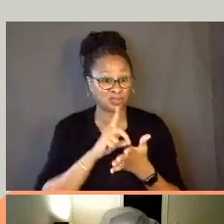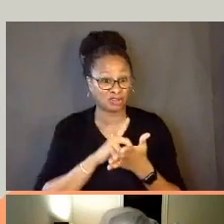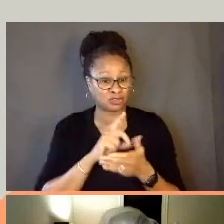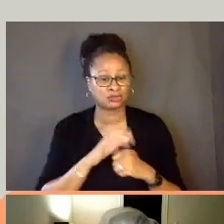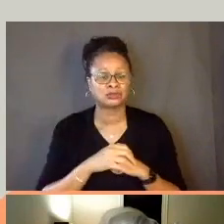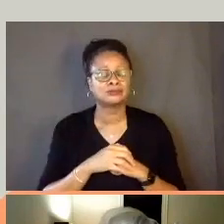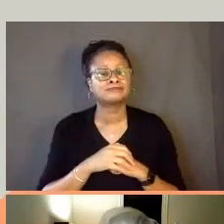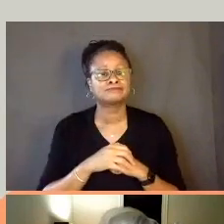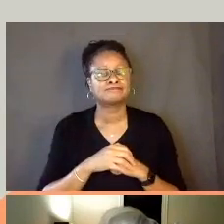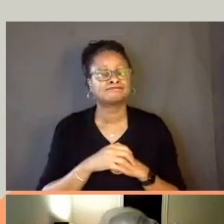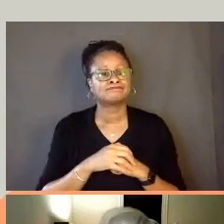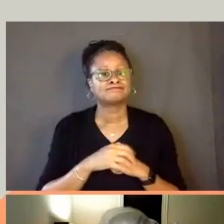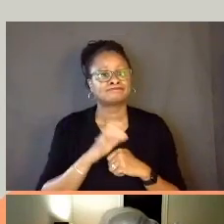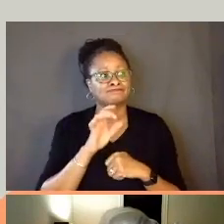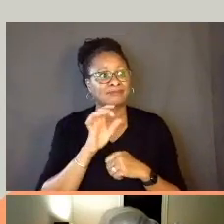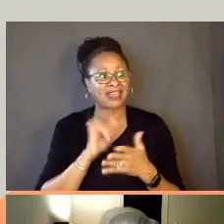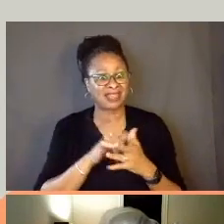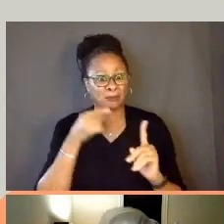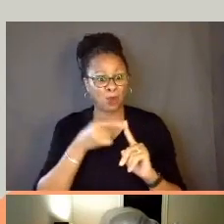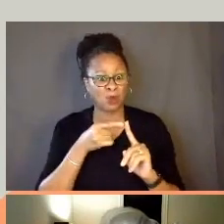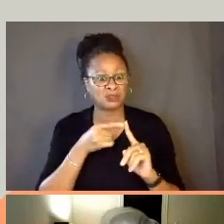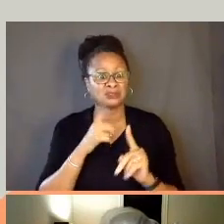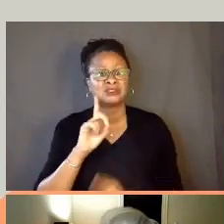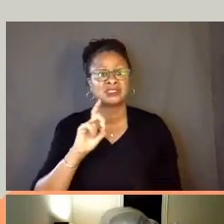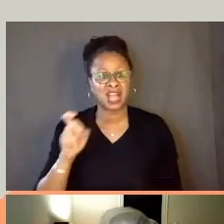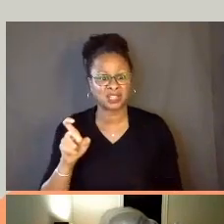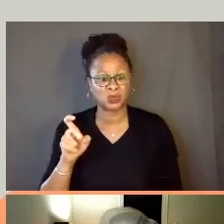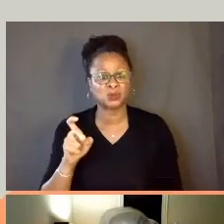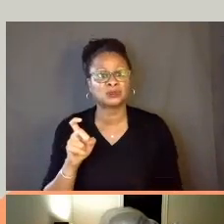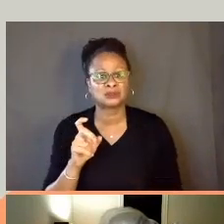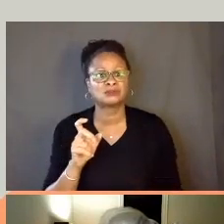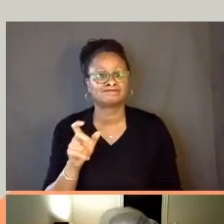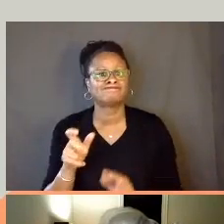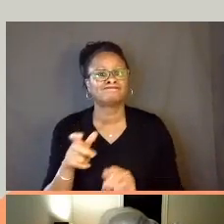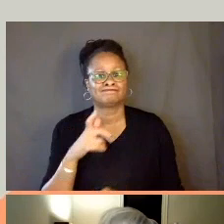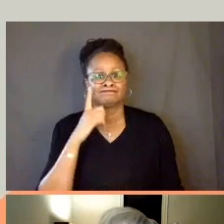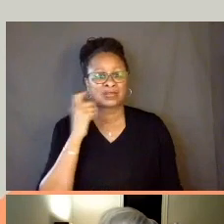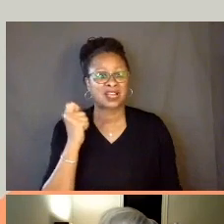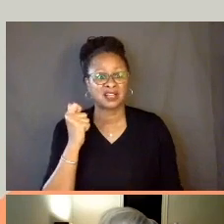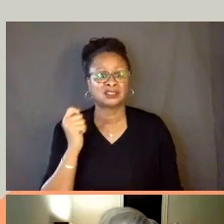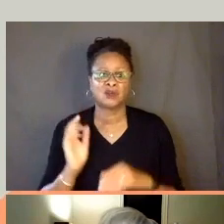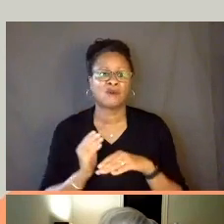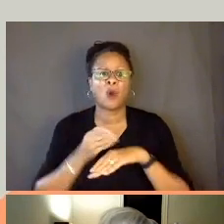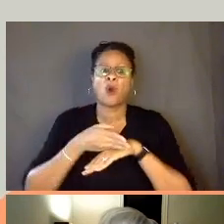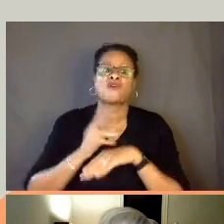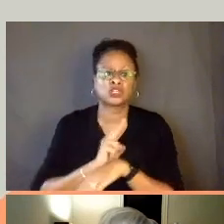And that's when they determined that because of the overuse